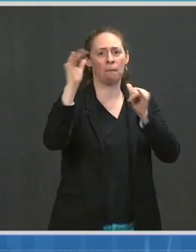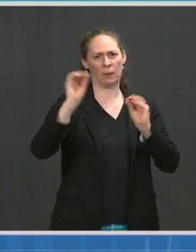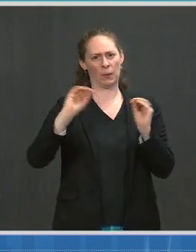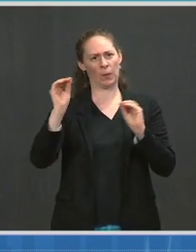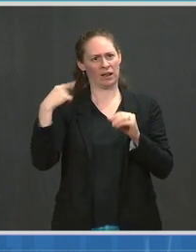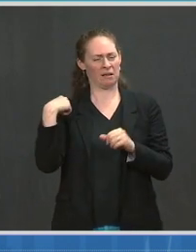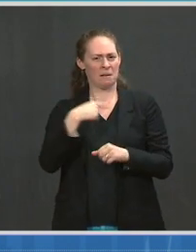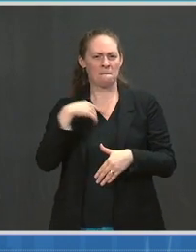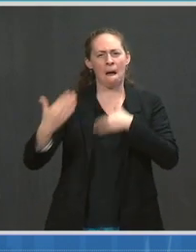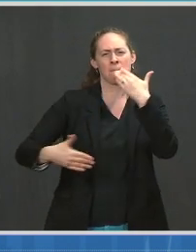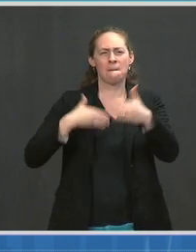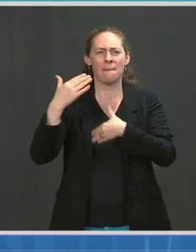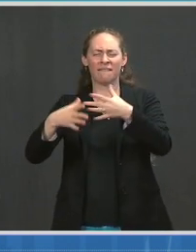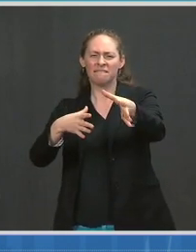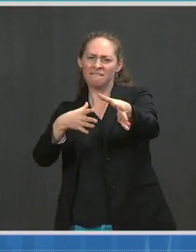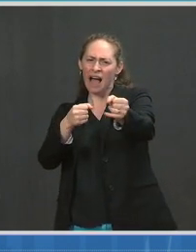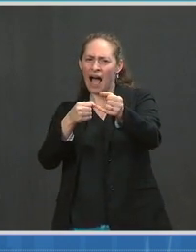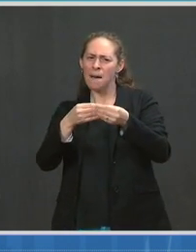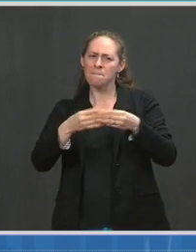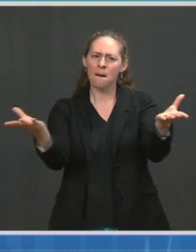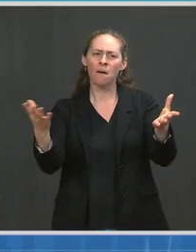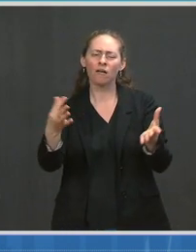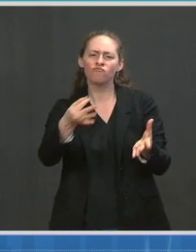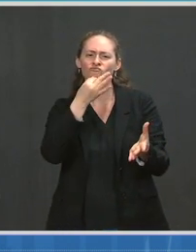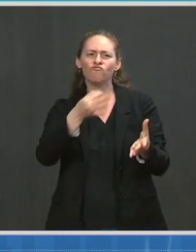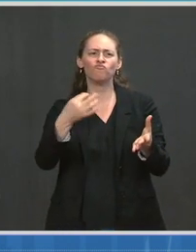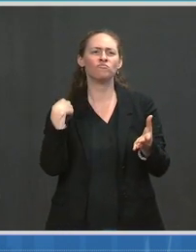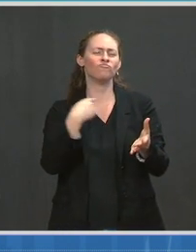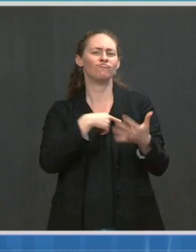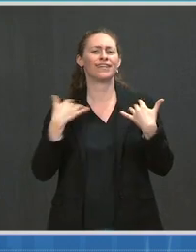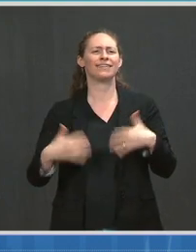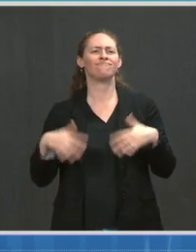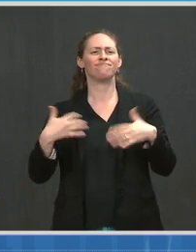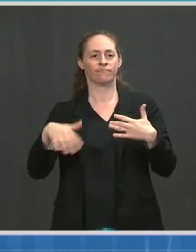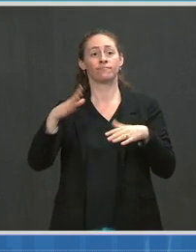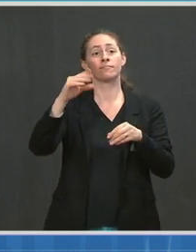reaching into harder-to-reach communities all across the country.